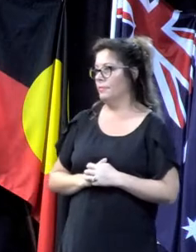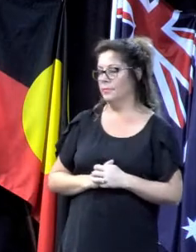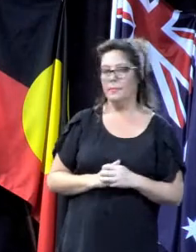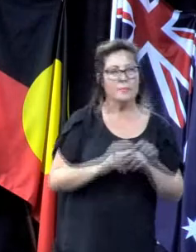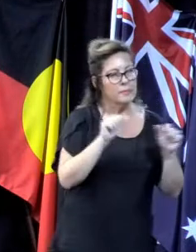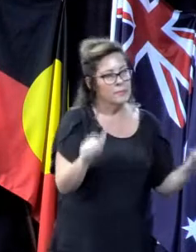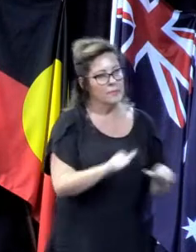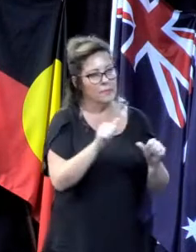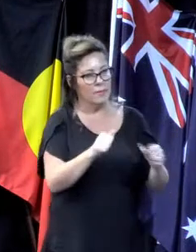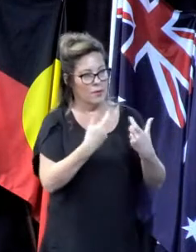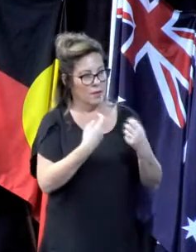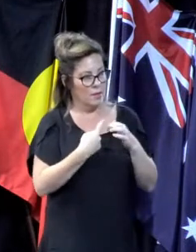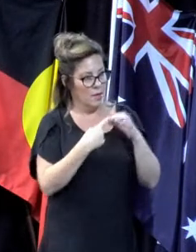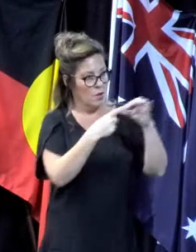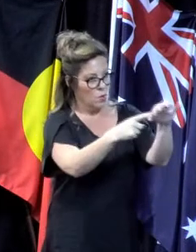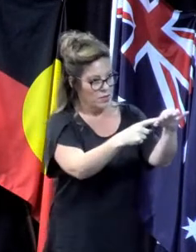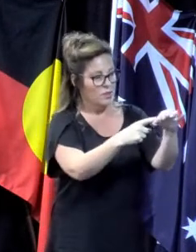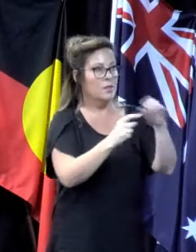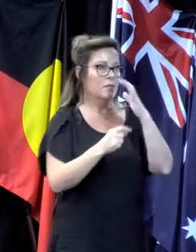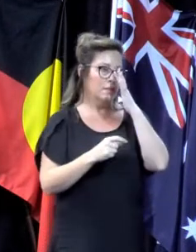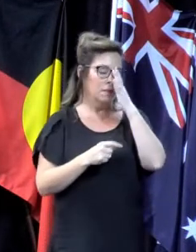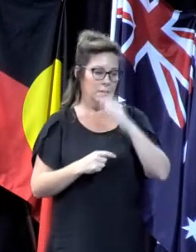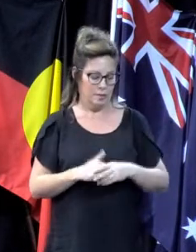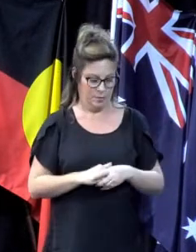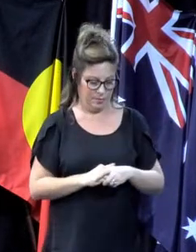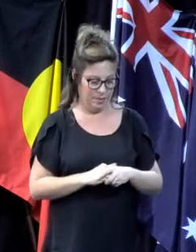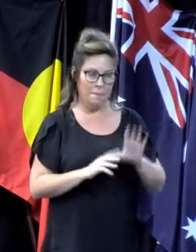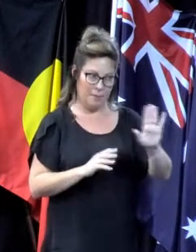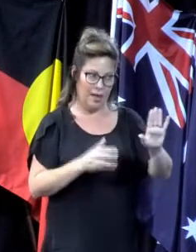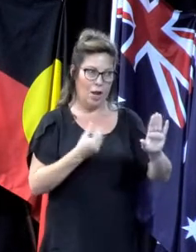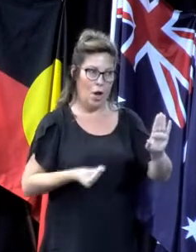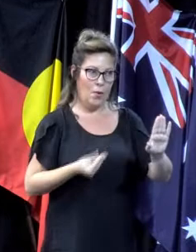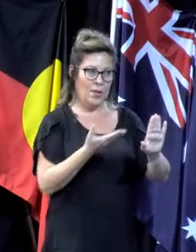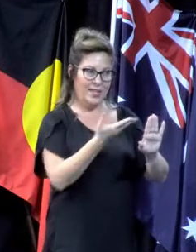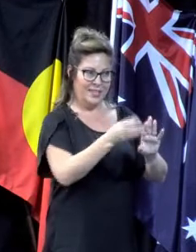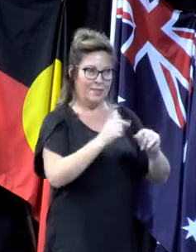I'm gonna ask you now, but I'll give you some further time to think about this in the morning tea break.